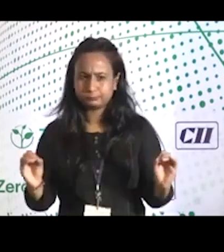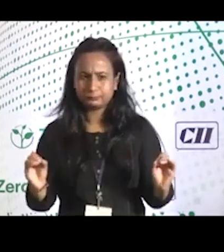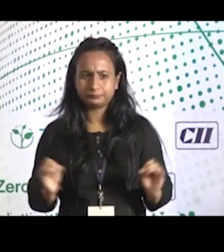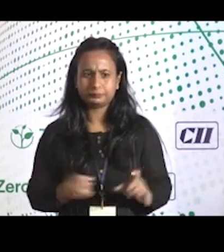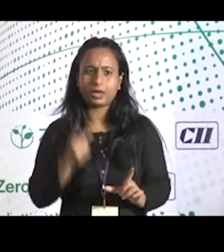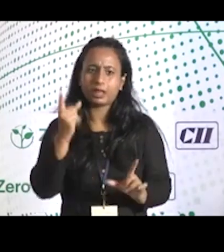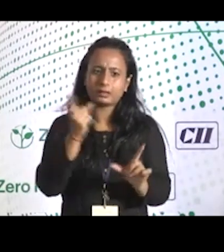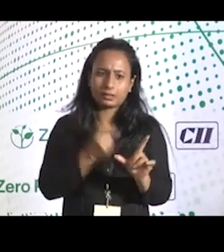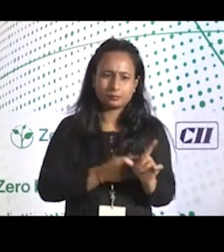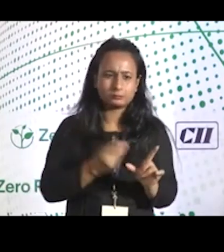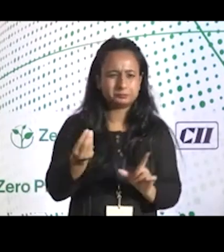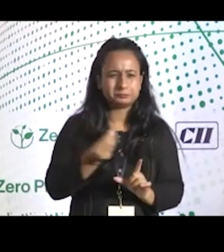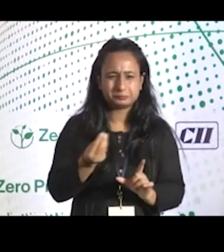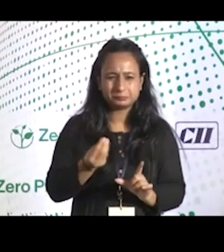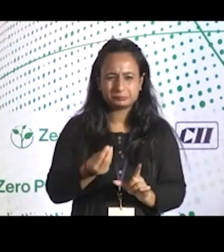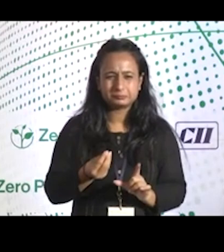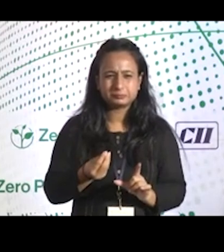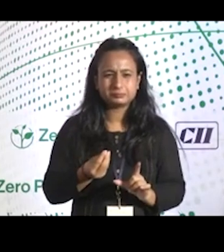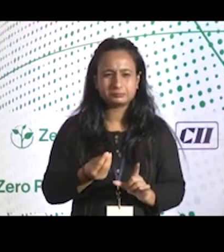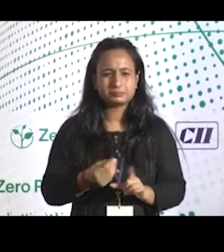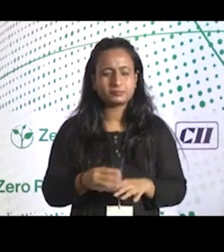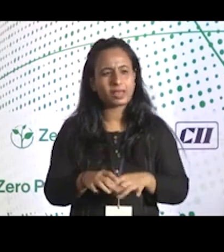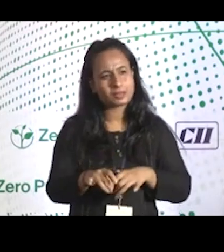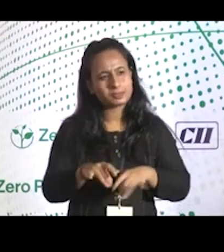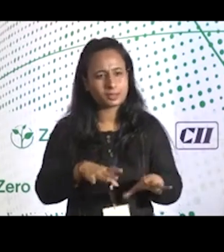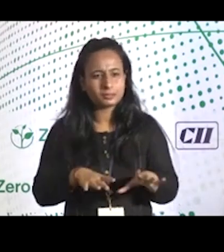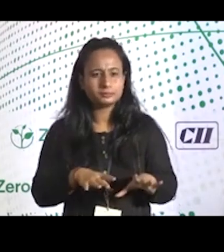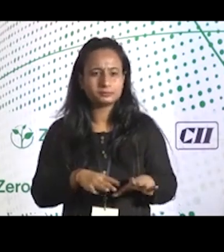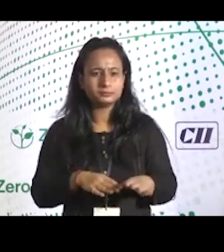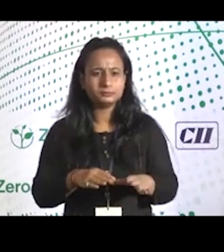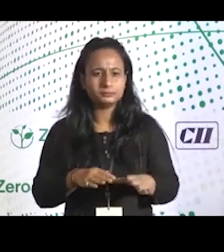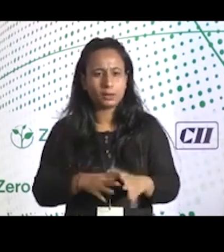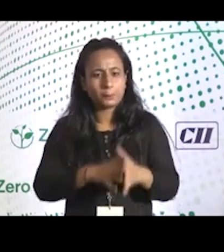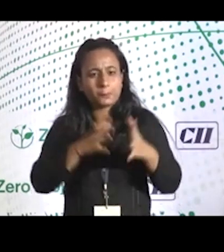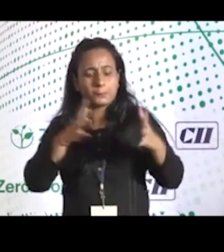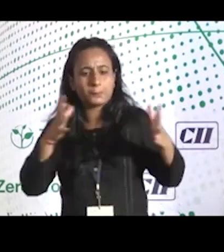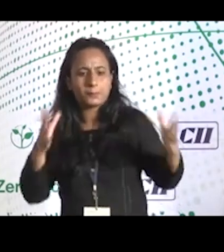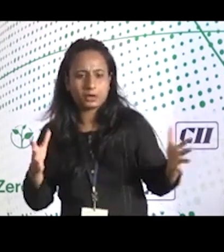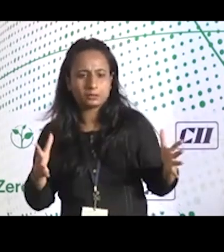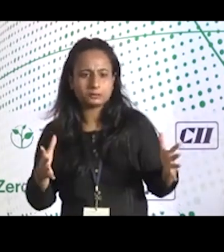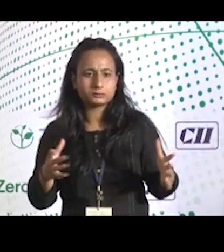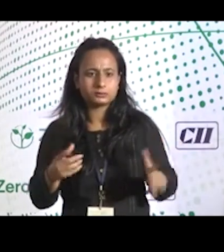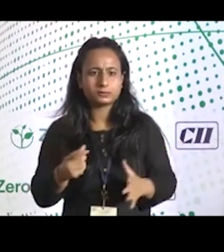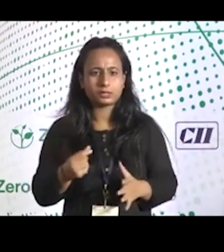has meant actually from all I would say, largely economic space.